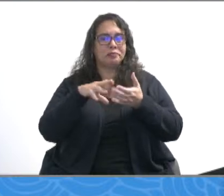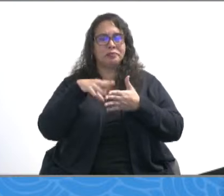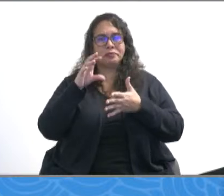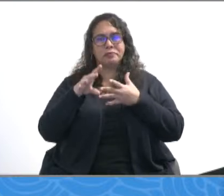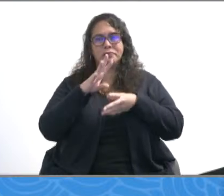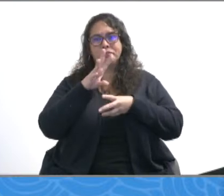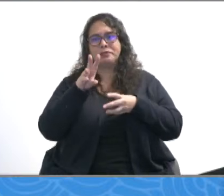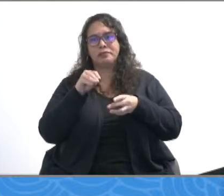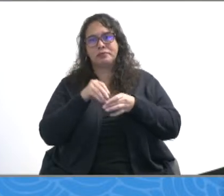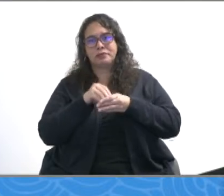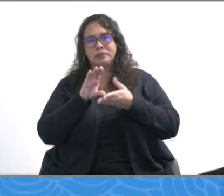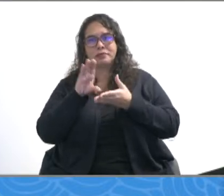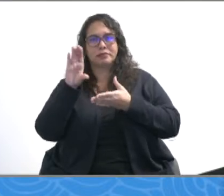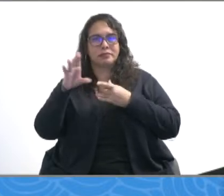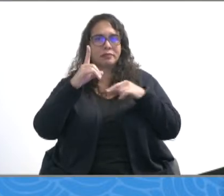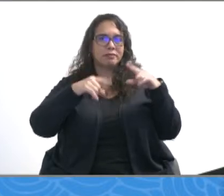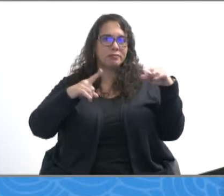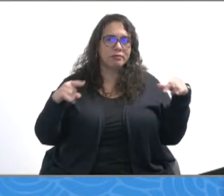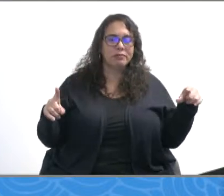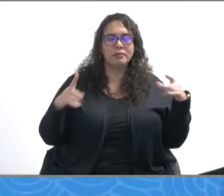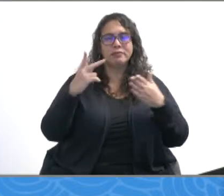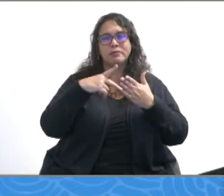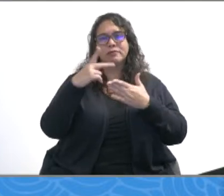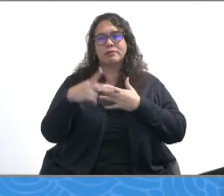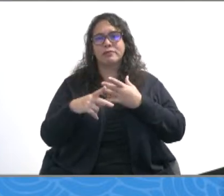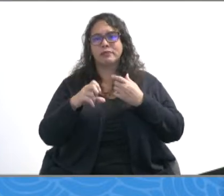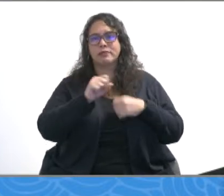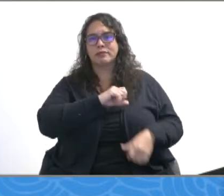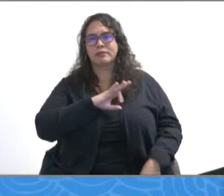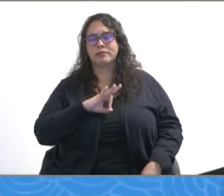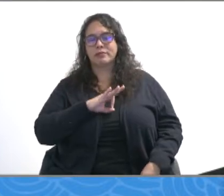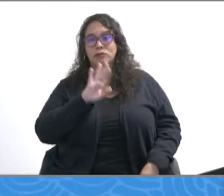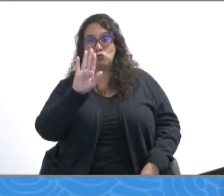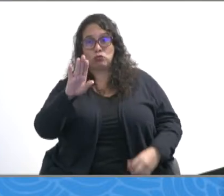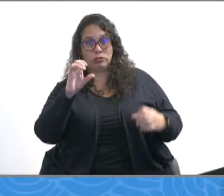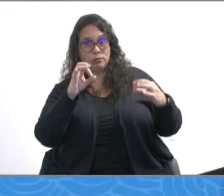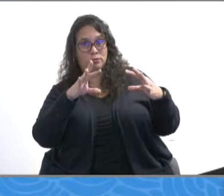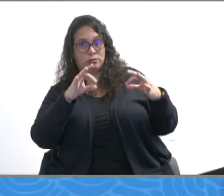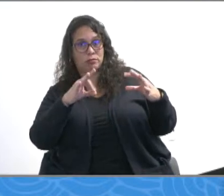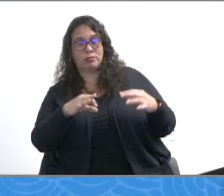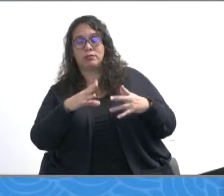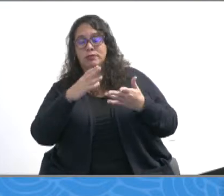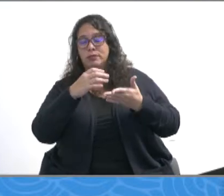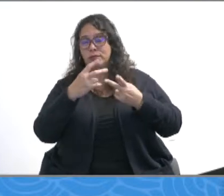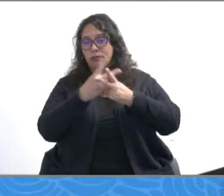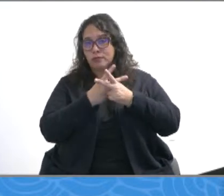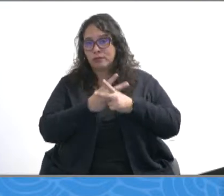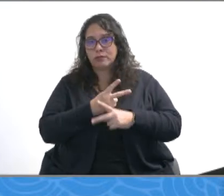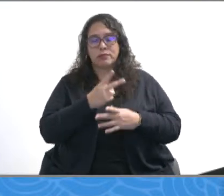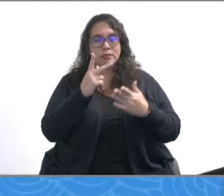in various programs and staffing needs. The input you give us will help the district figure out what programs and services to prioritize,